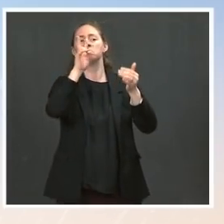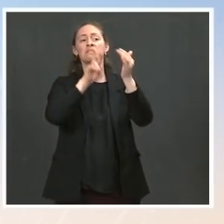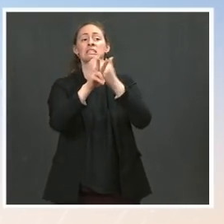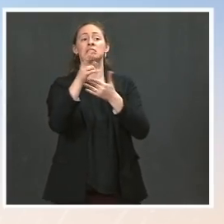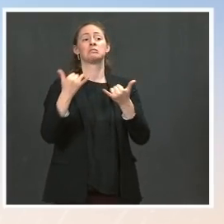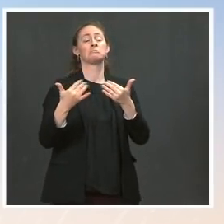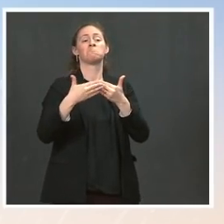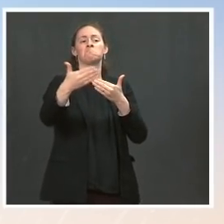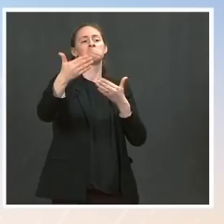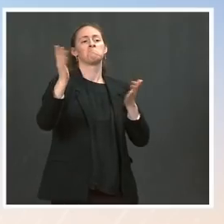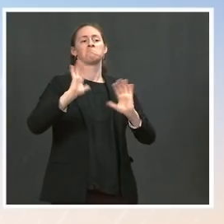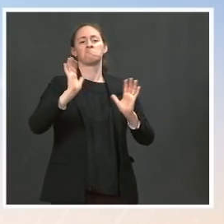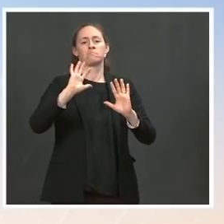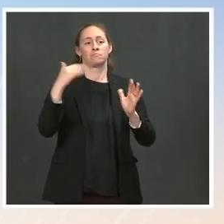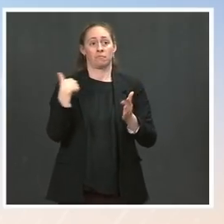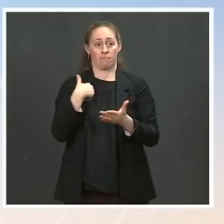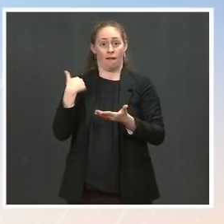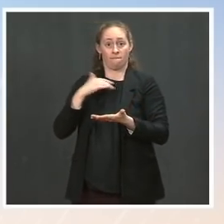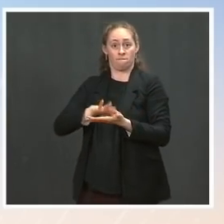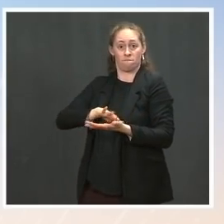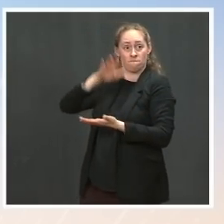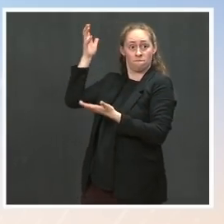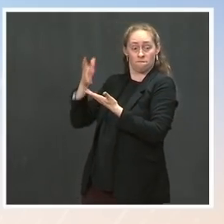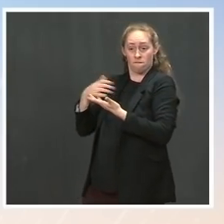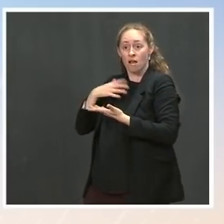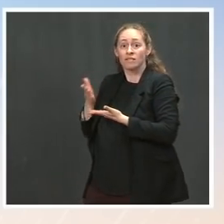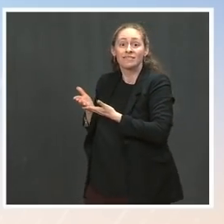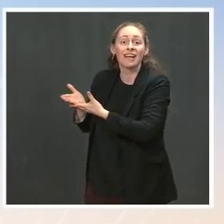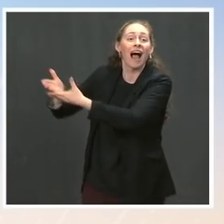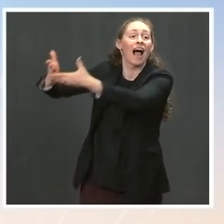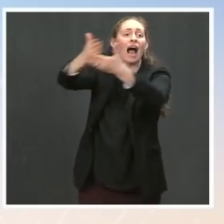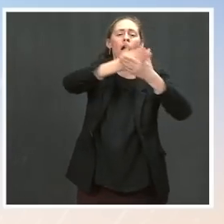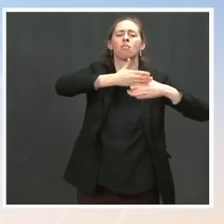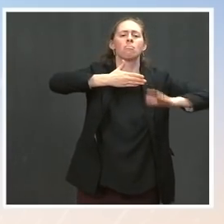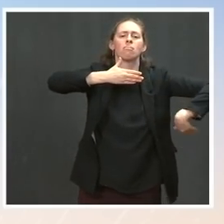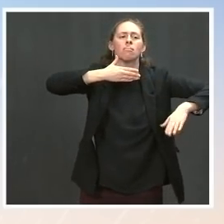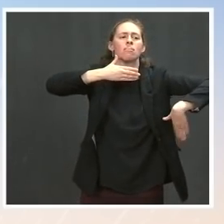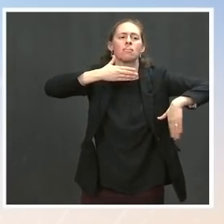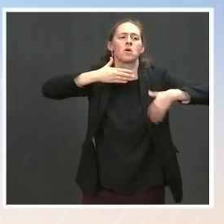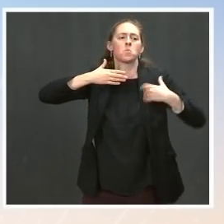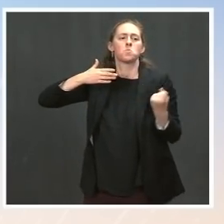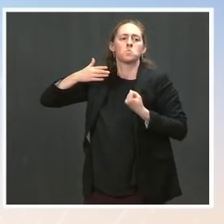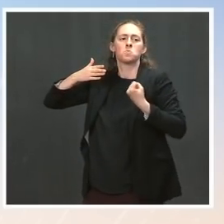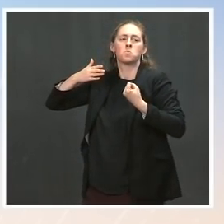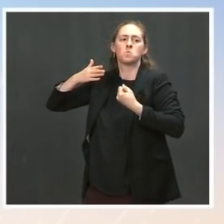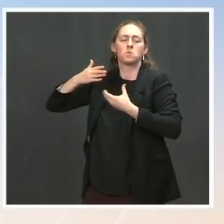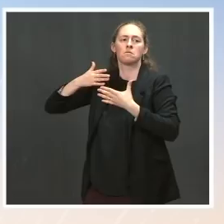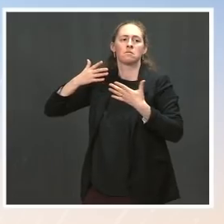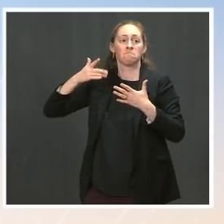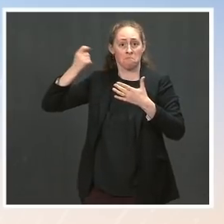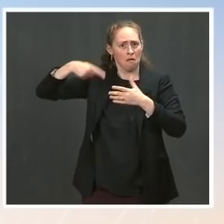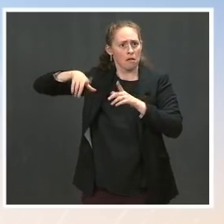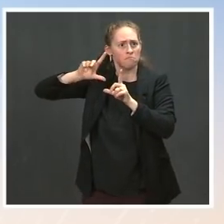I can assure you that we don't want that stockpile to expire, and obviously, we don't have control